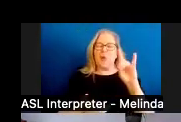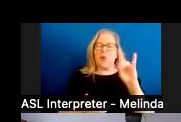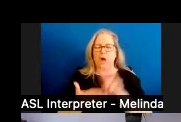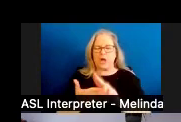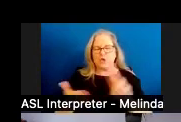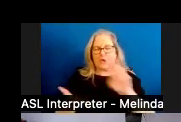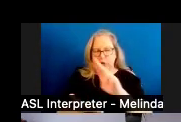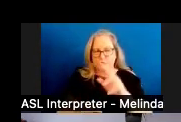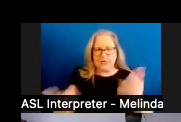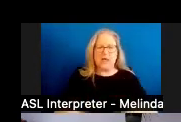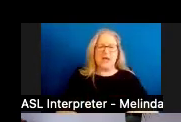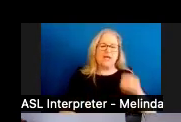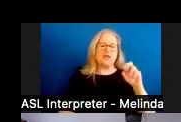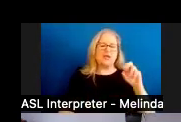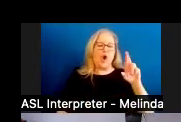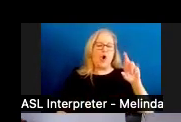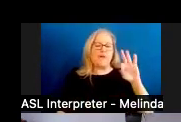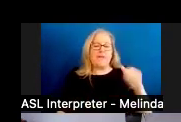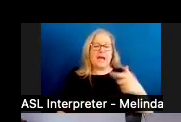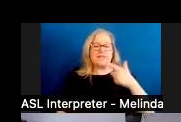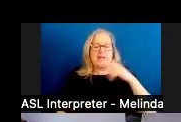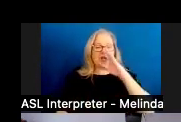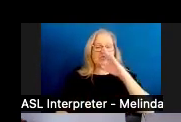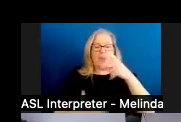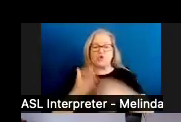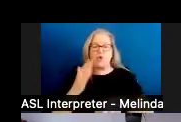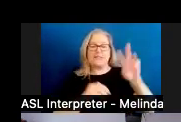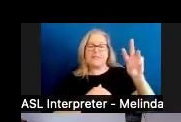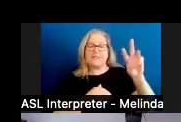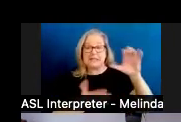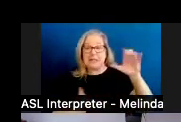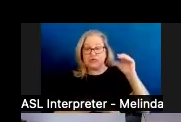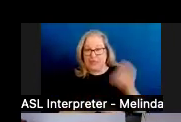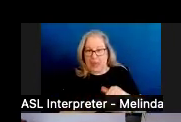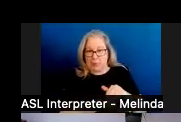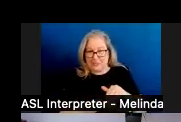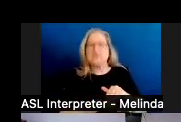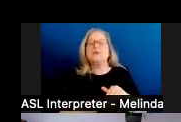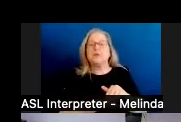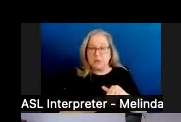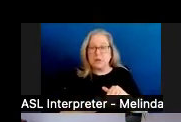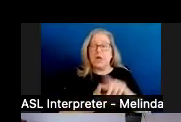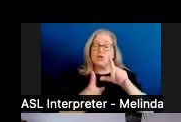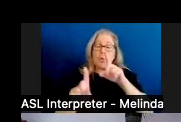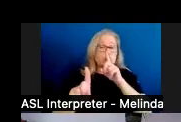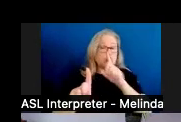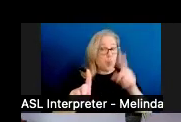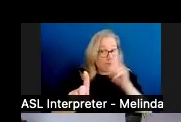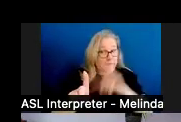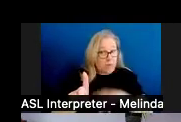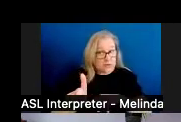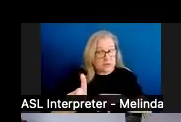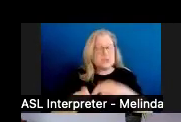So the RFA indicates that the direct cost is $600,000. So true or false, does the indirect or facilities